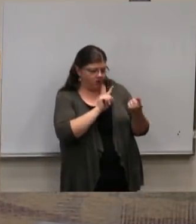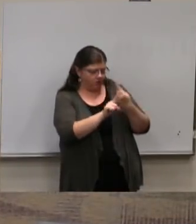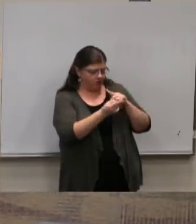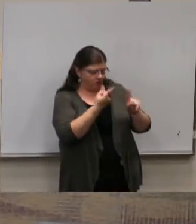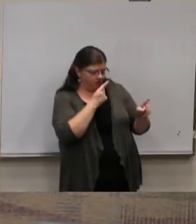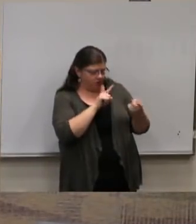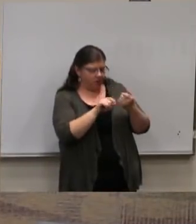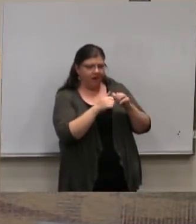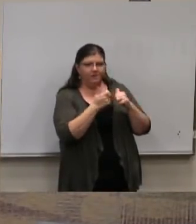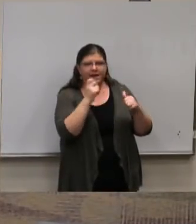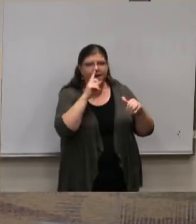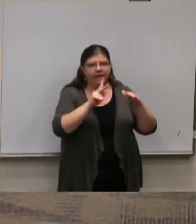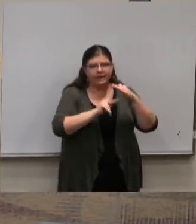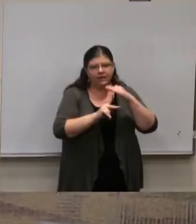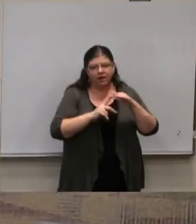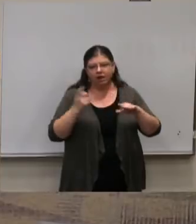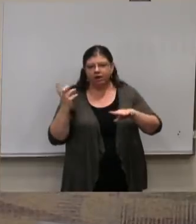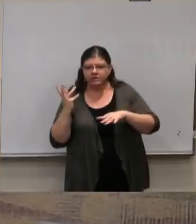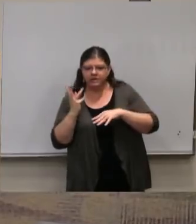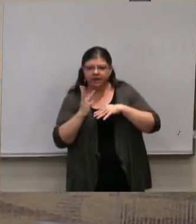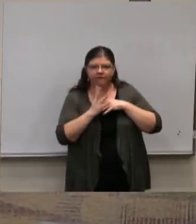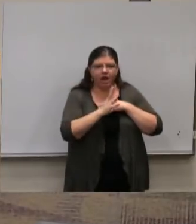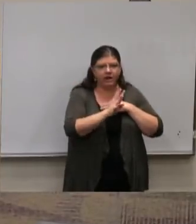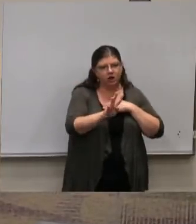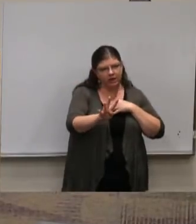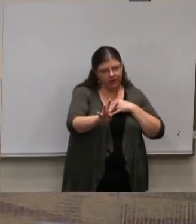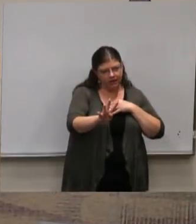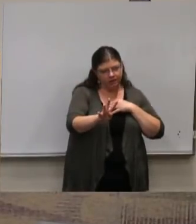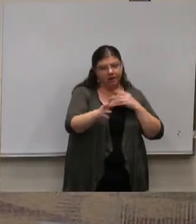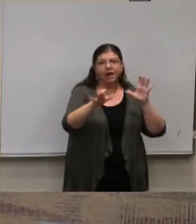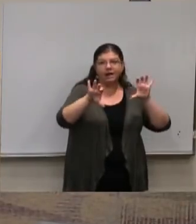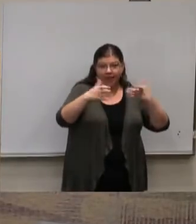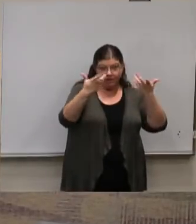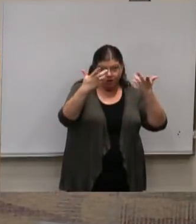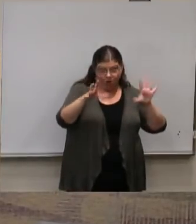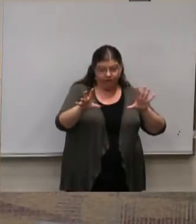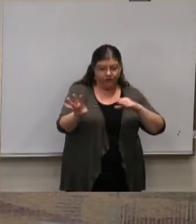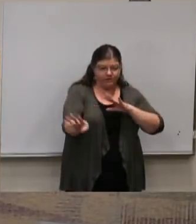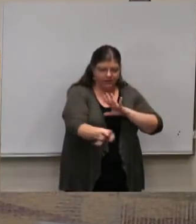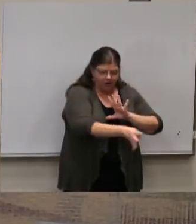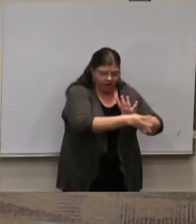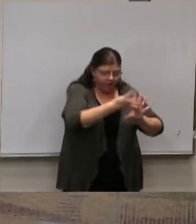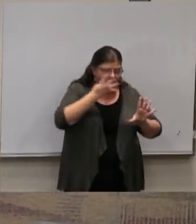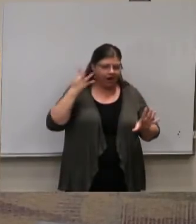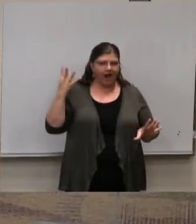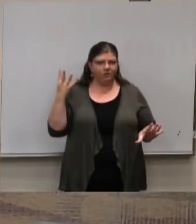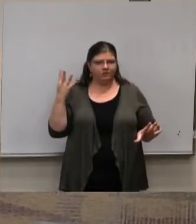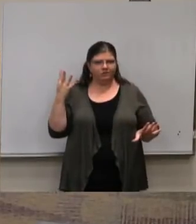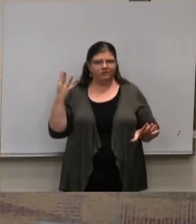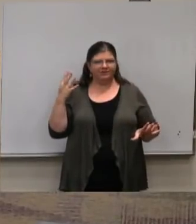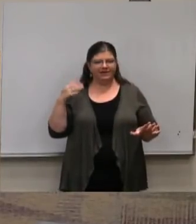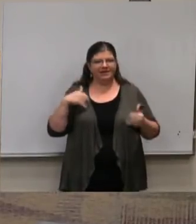like kindergarten single-file in and then when the class is over, is single-file out and then the next class comes in single-file.